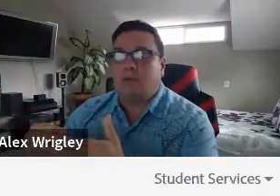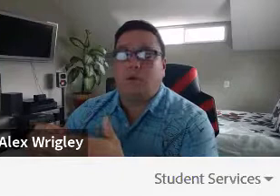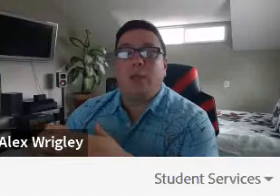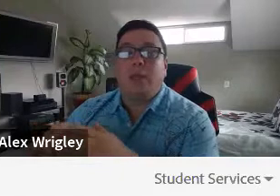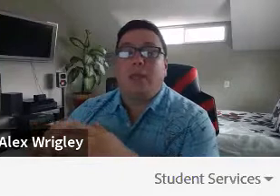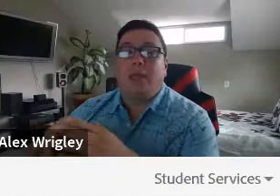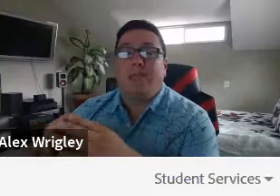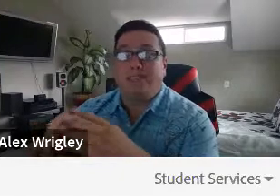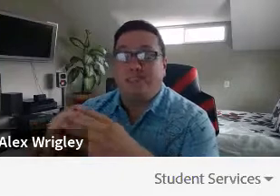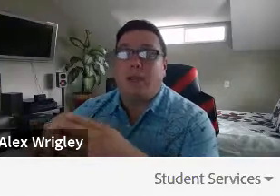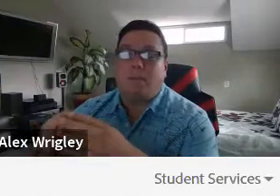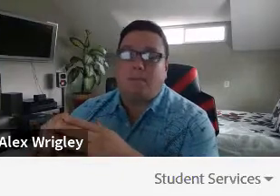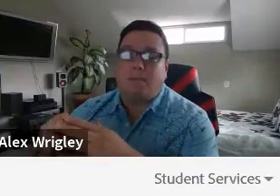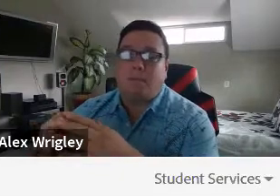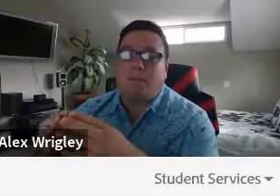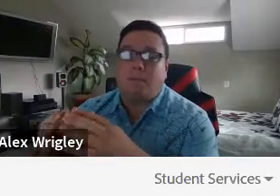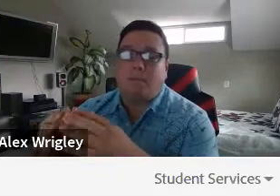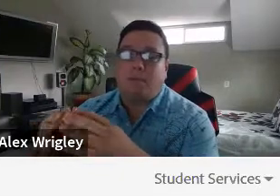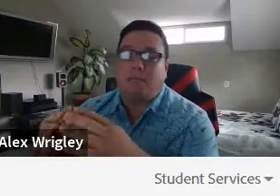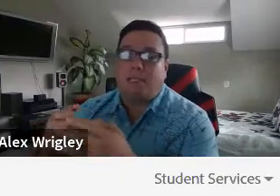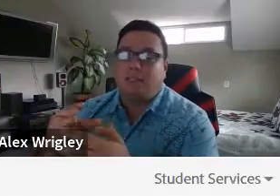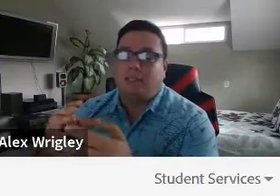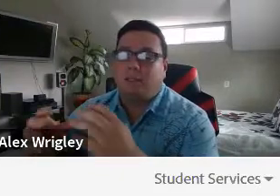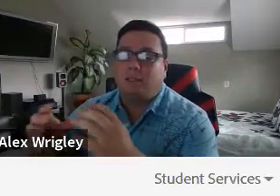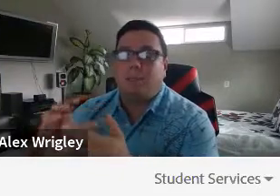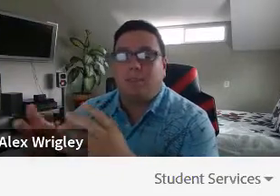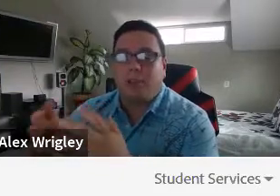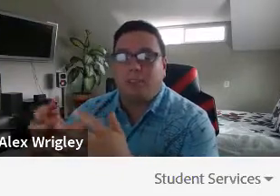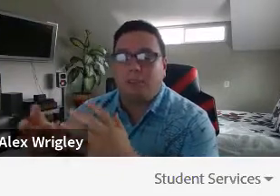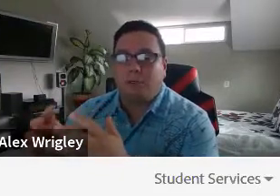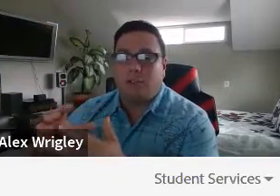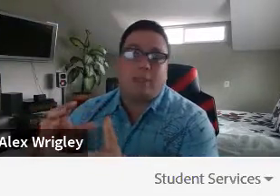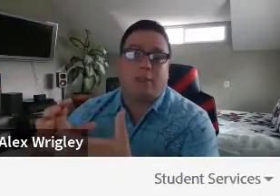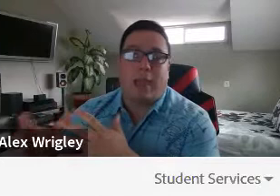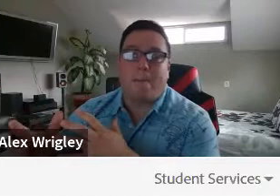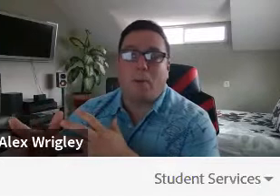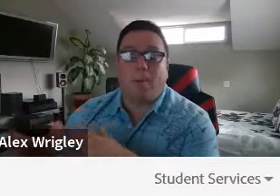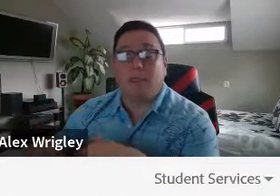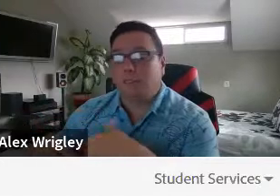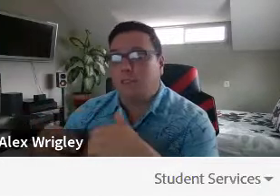through. It does not meet accessibility compliance standards at that point, because